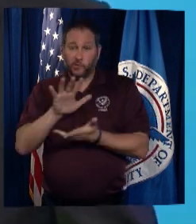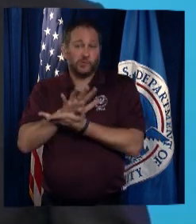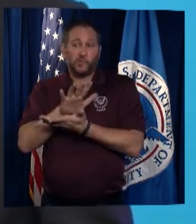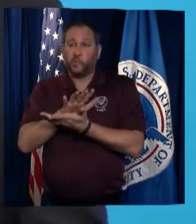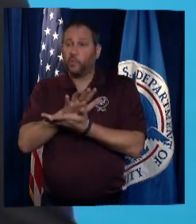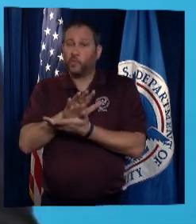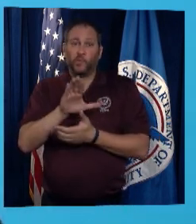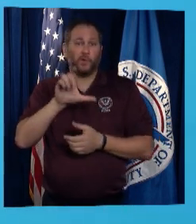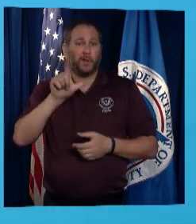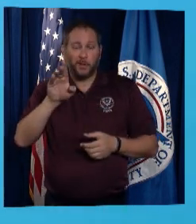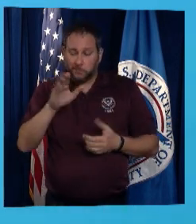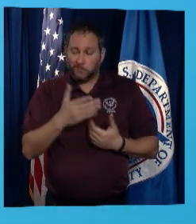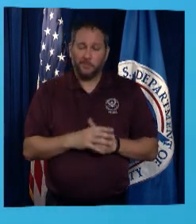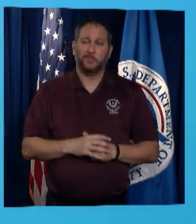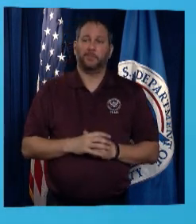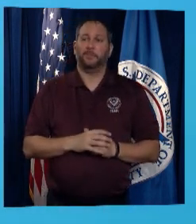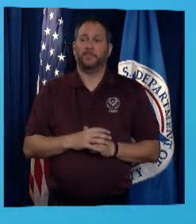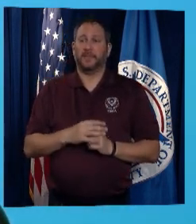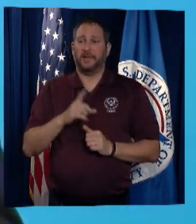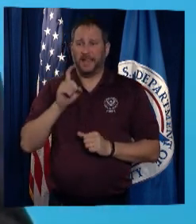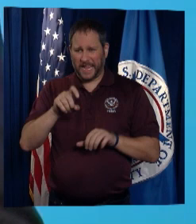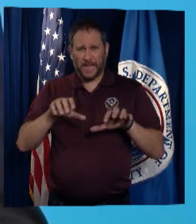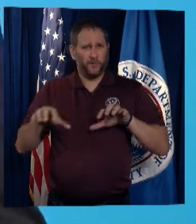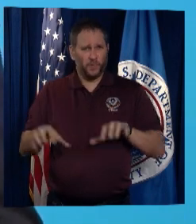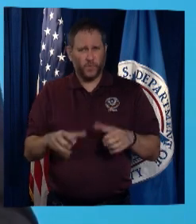and you'll begin to see the influencers.